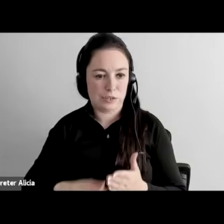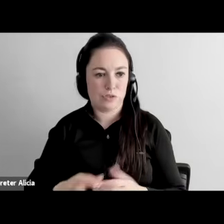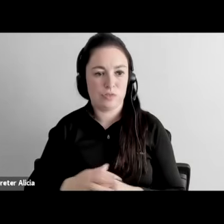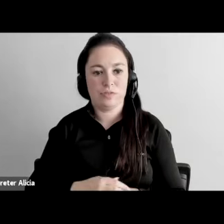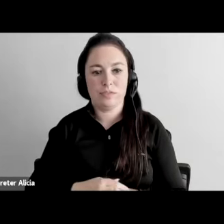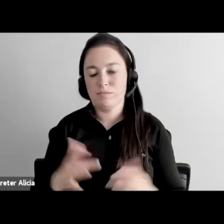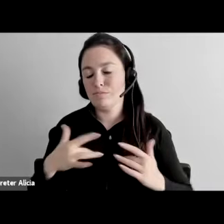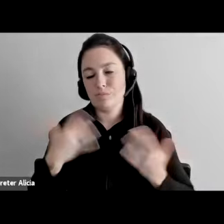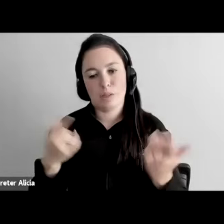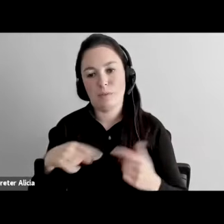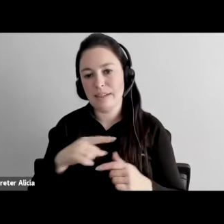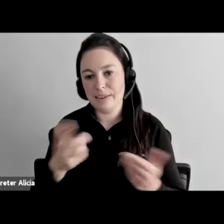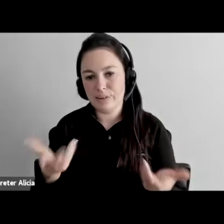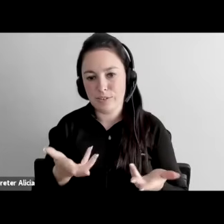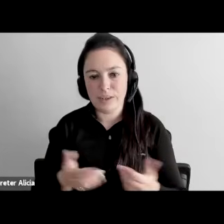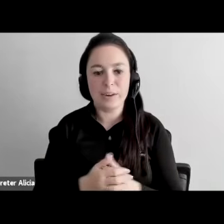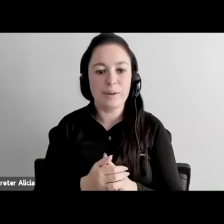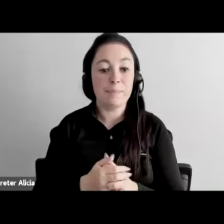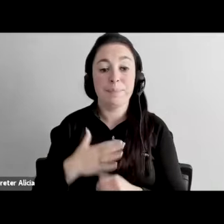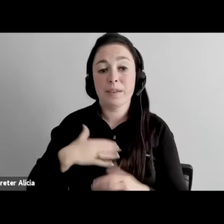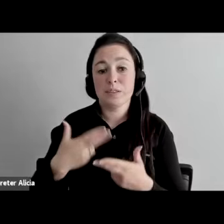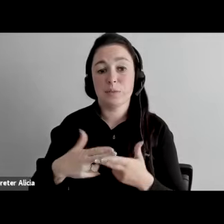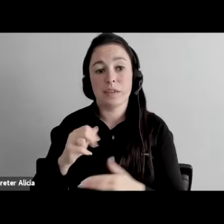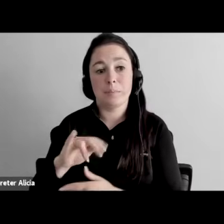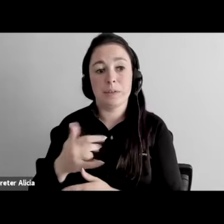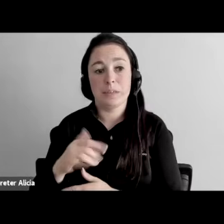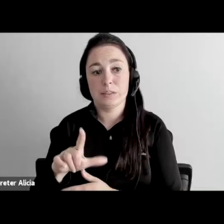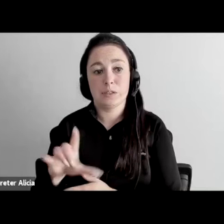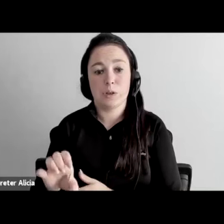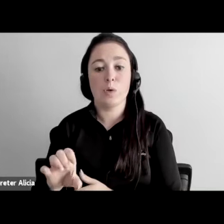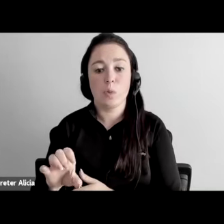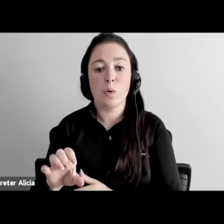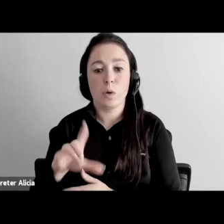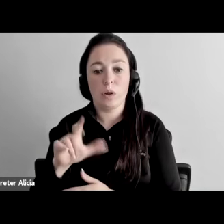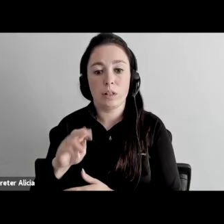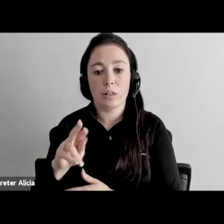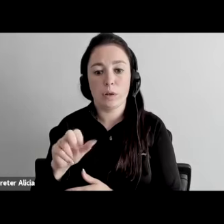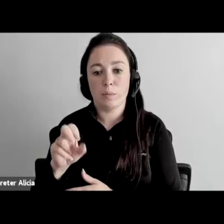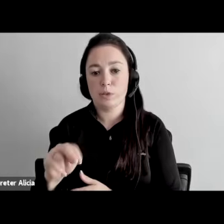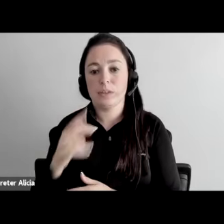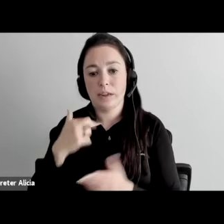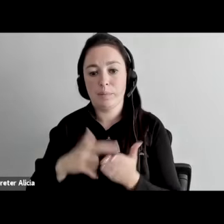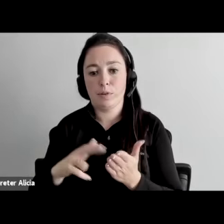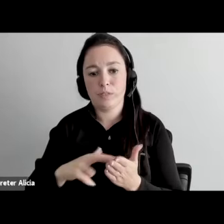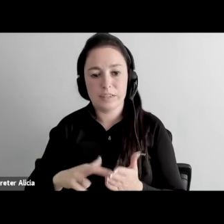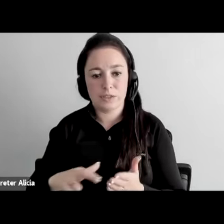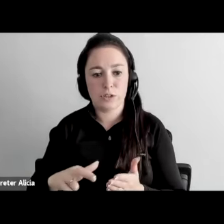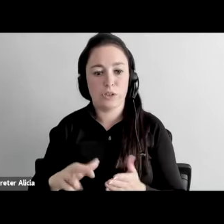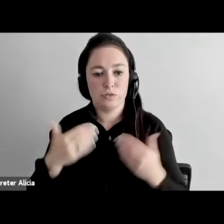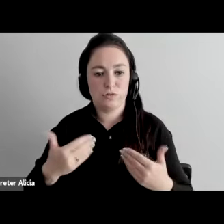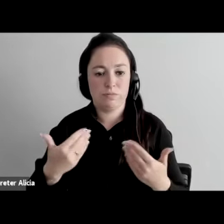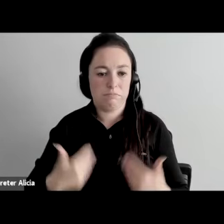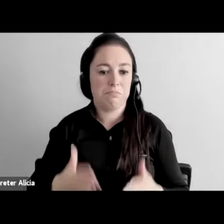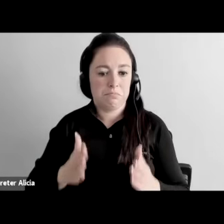here. My name is Nicole Lomerson, and I am a research associate at the Lurie Institute, working both